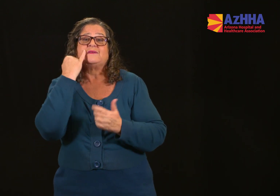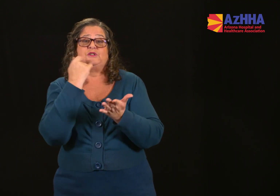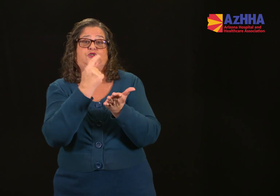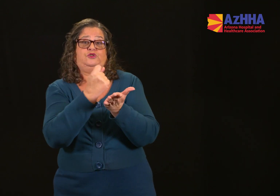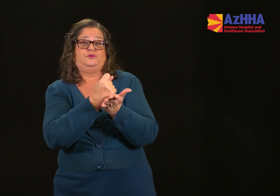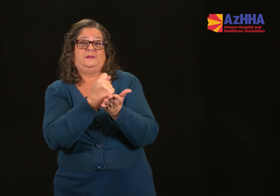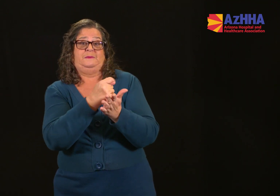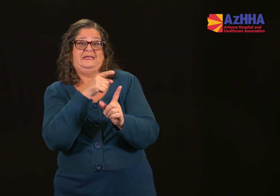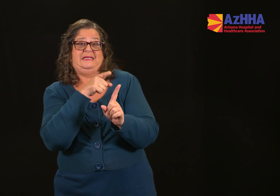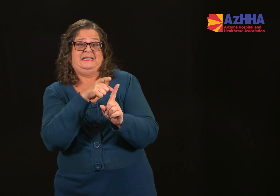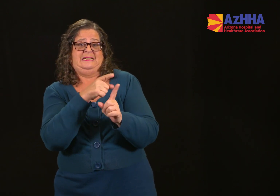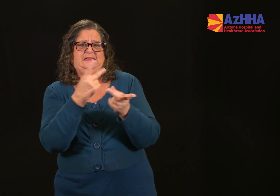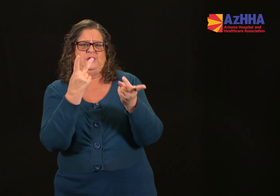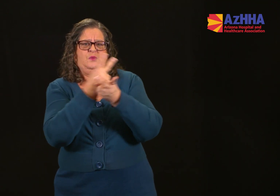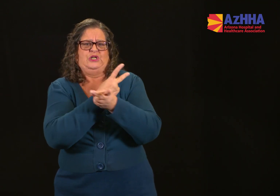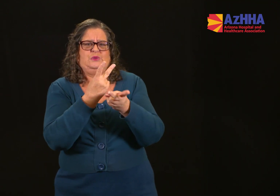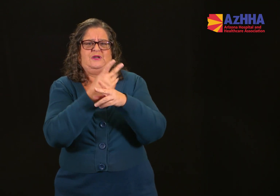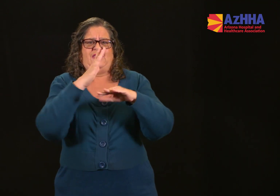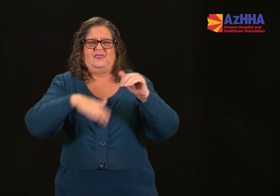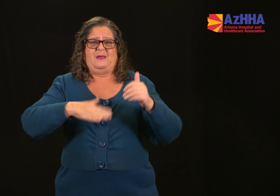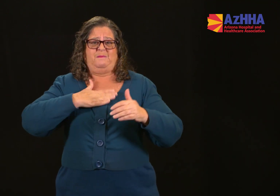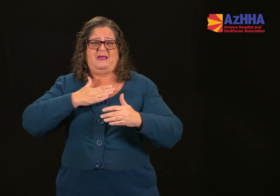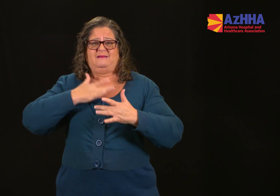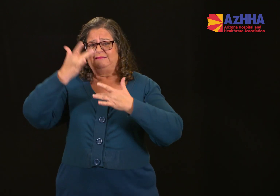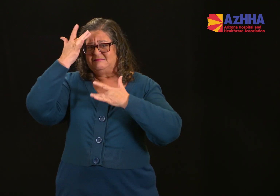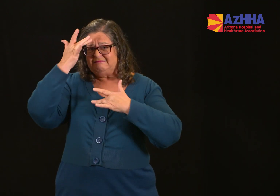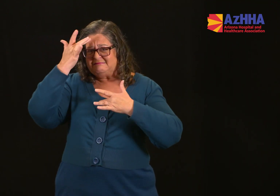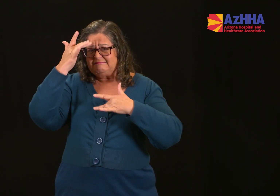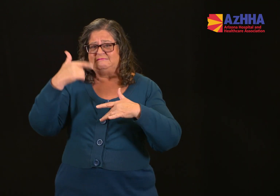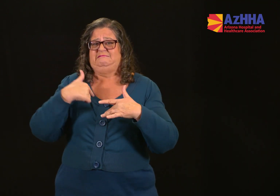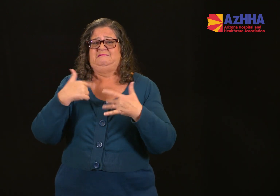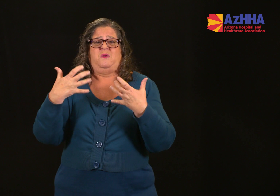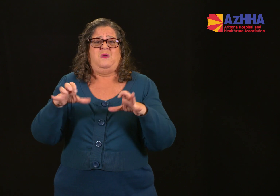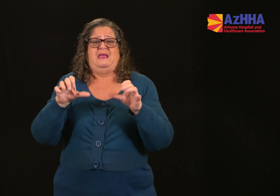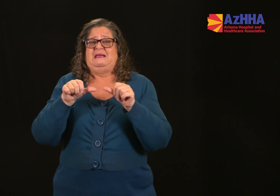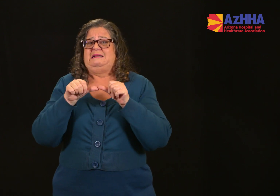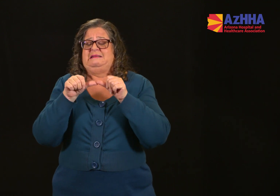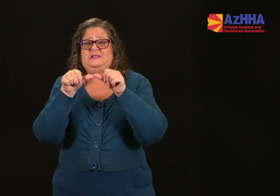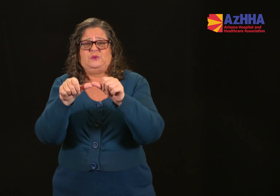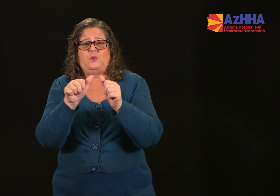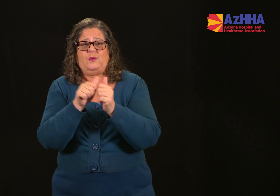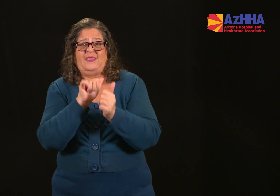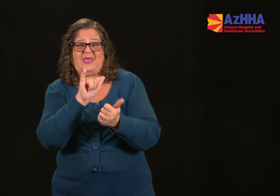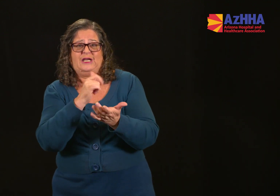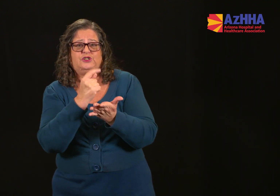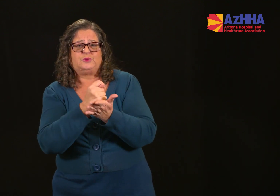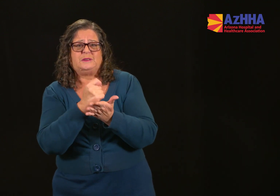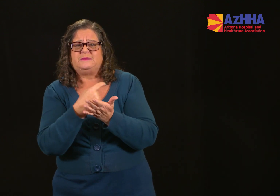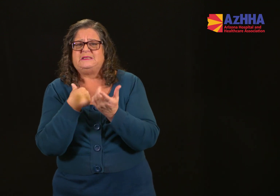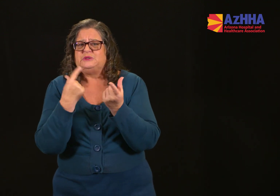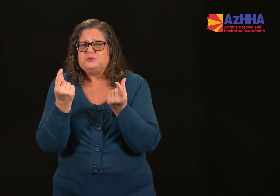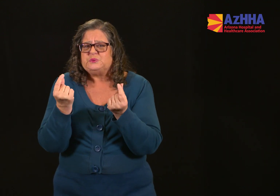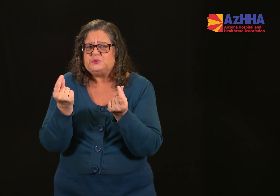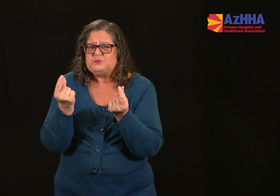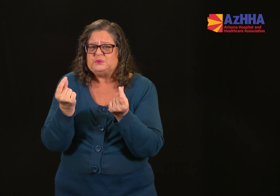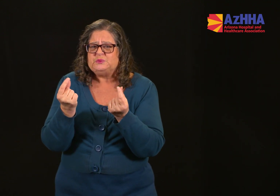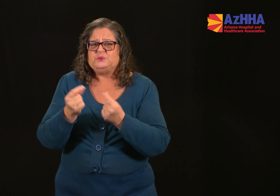What should I do if the treatment seems worse than the disease and I do not wish to continue with that treatment?